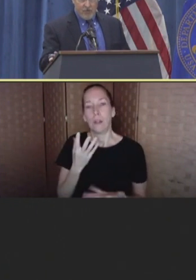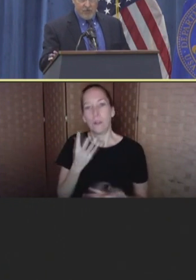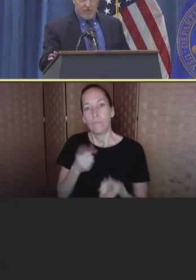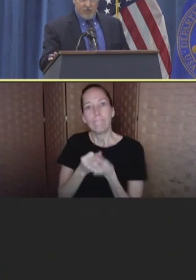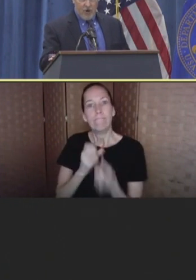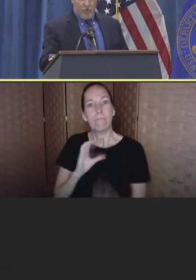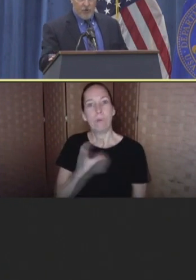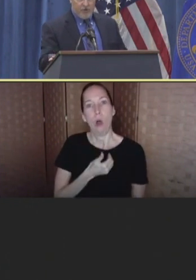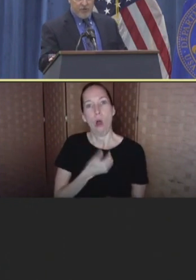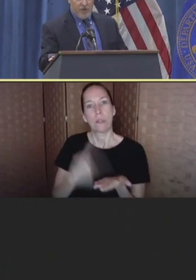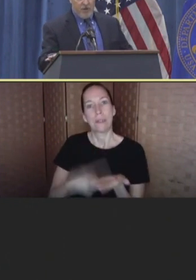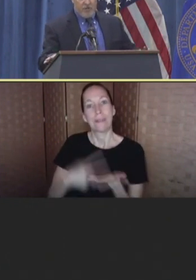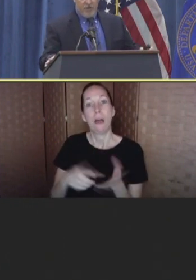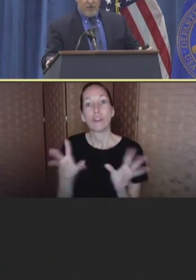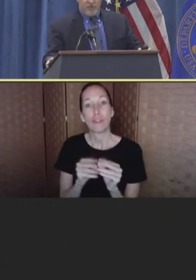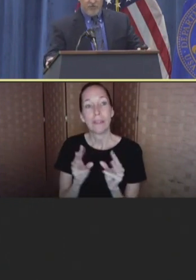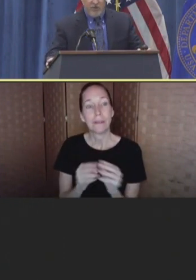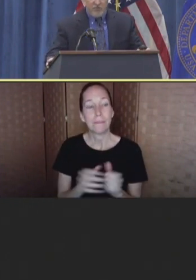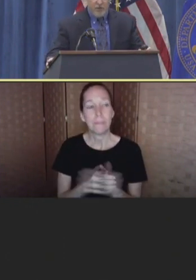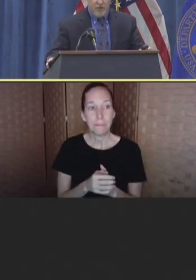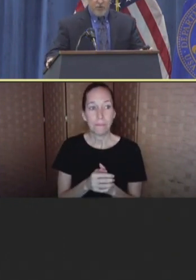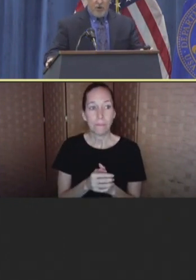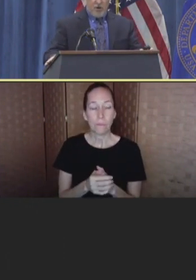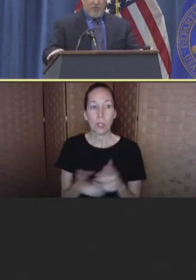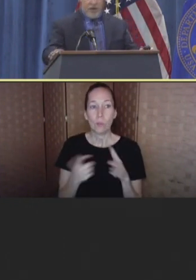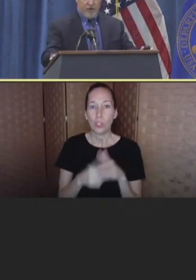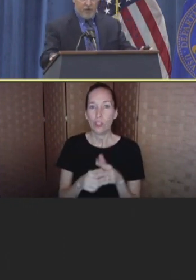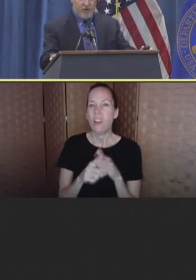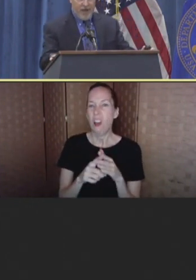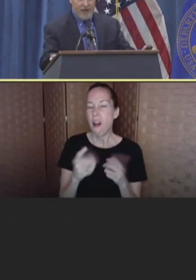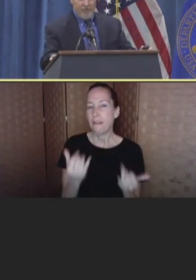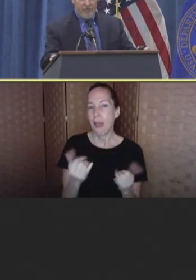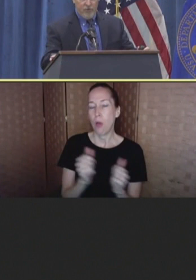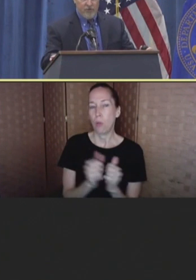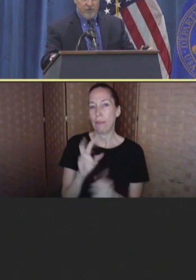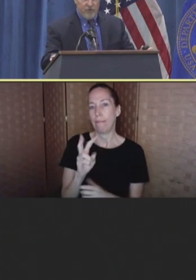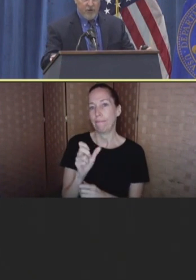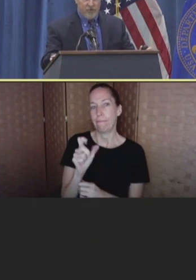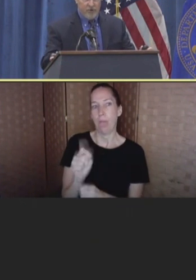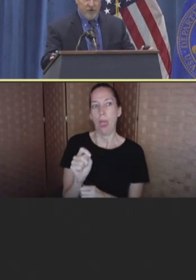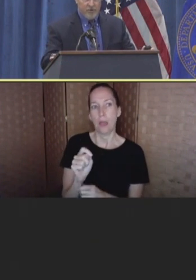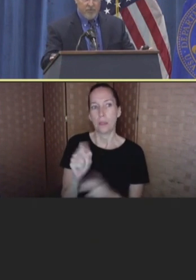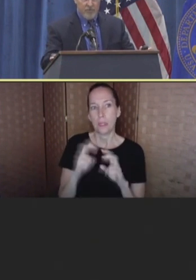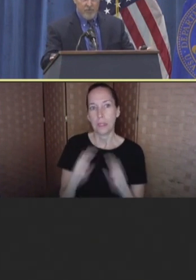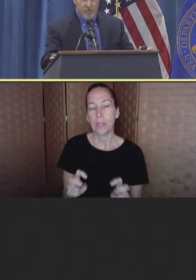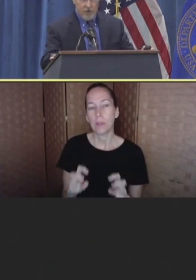So to start with, the VaST Assessment regarding monitoring data for consideration of the Moderna